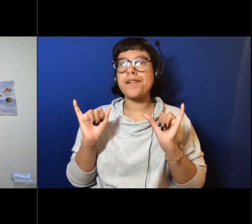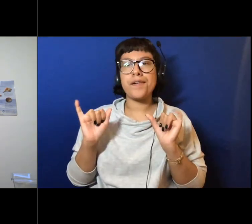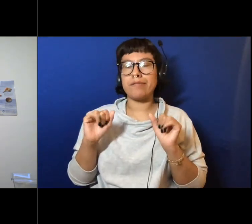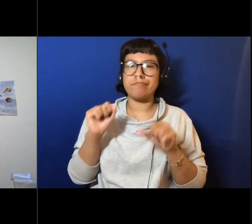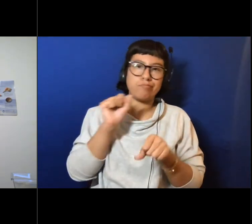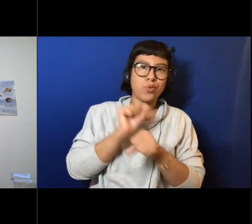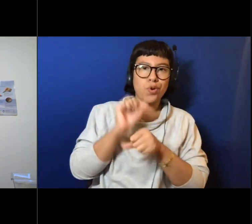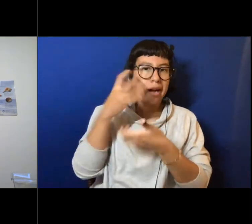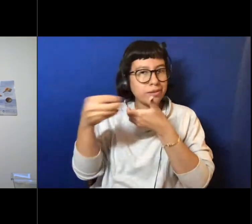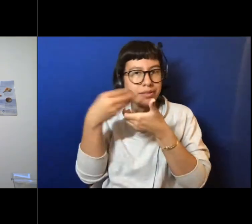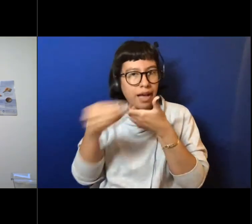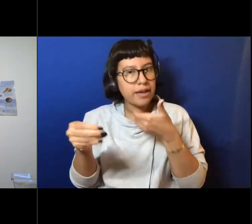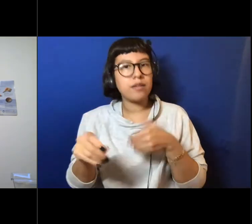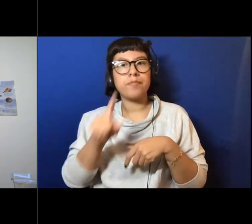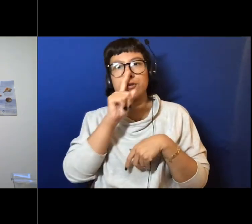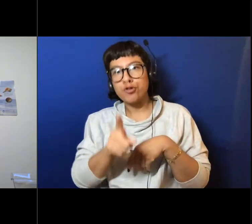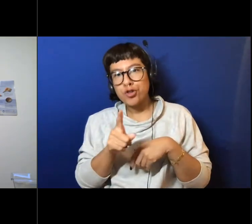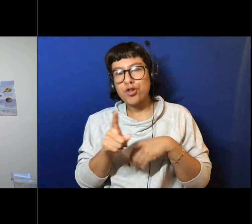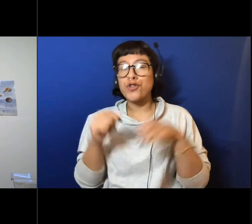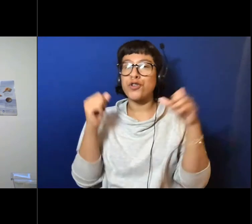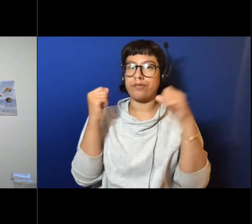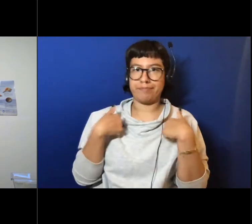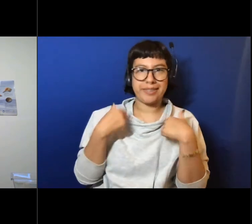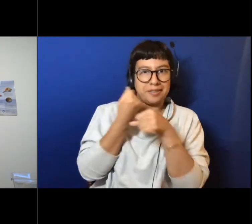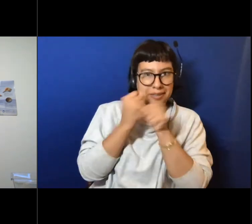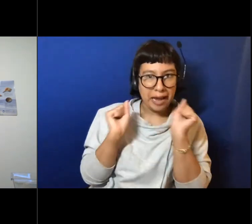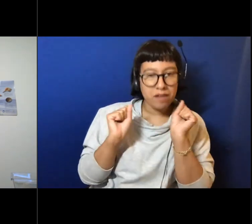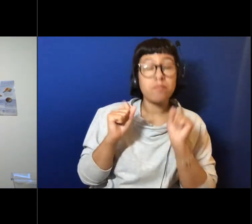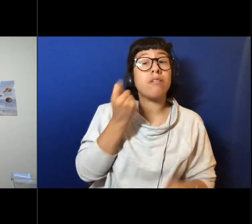I just make sure I do that work safely, but I do it alone.